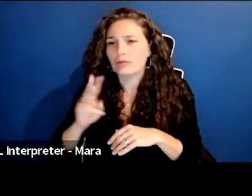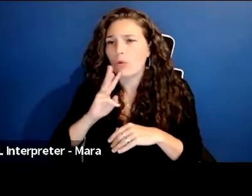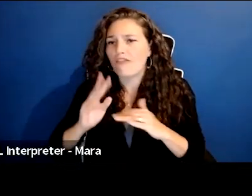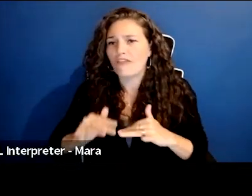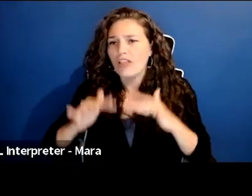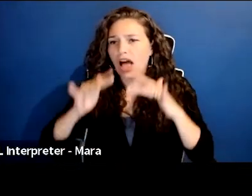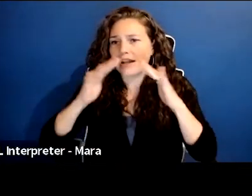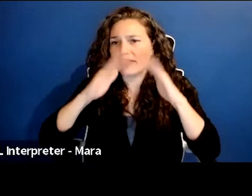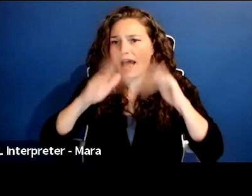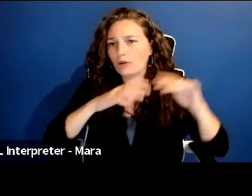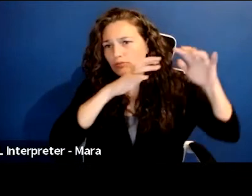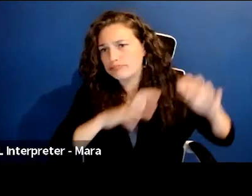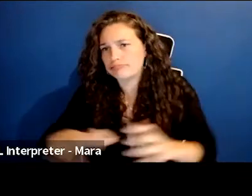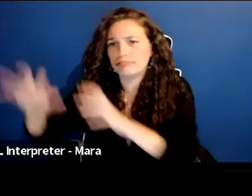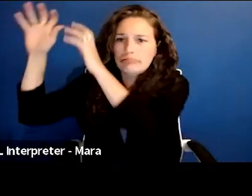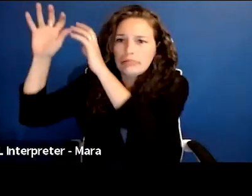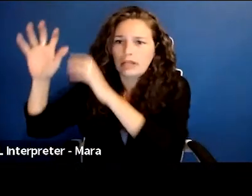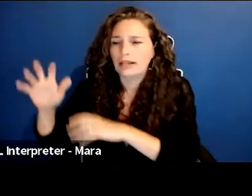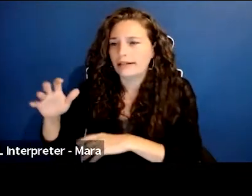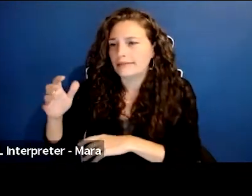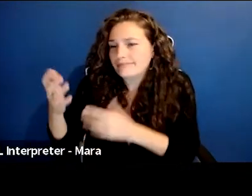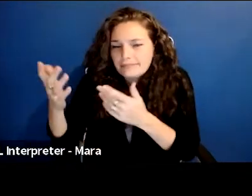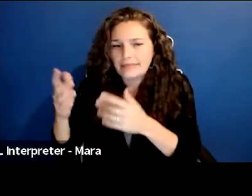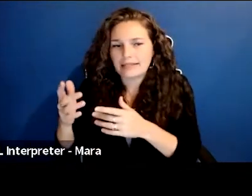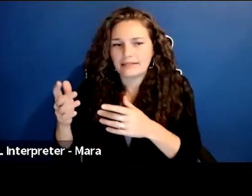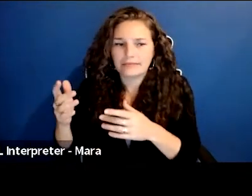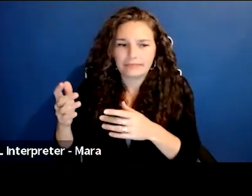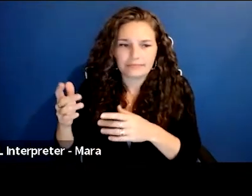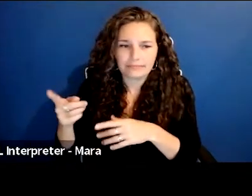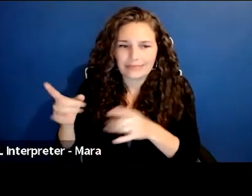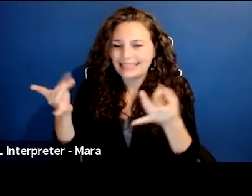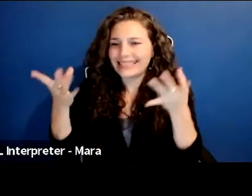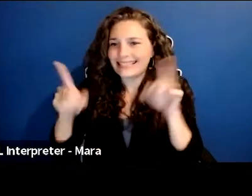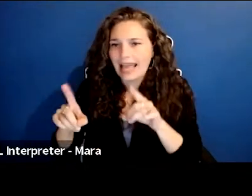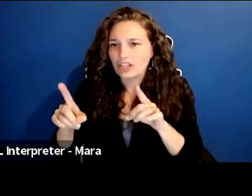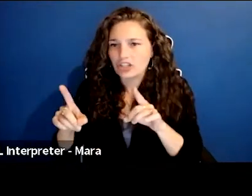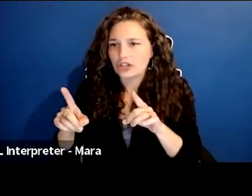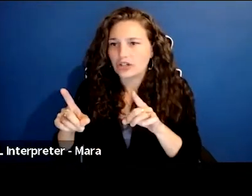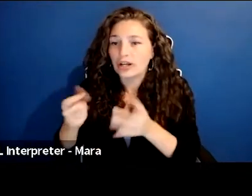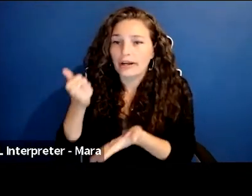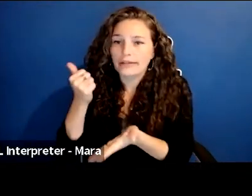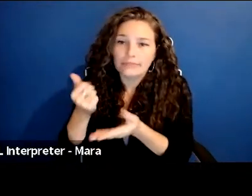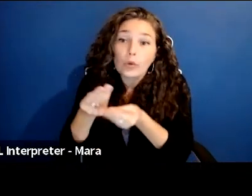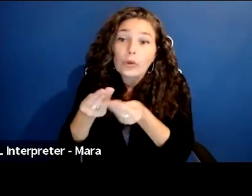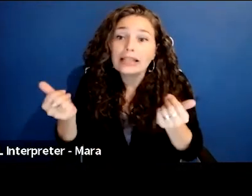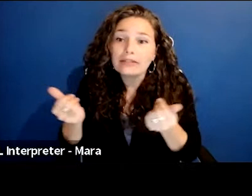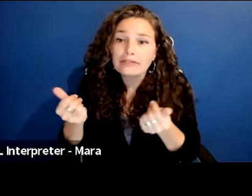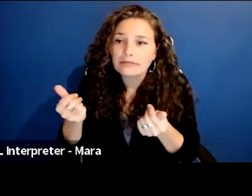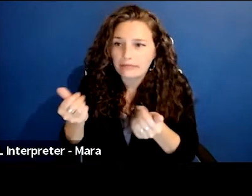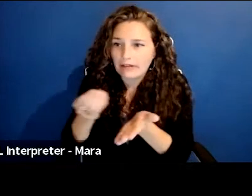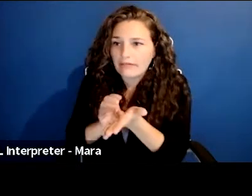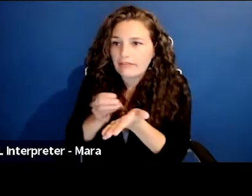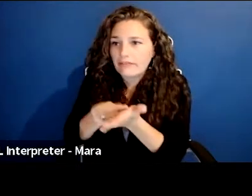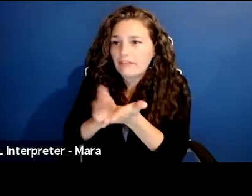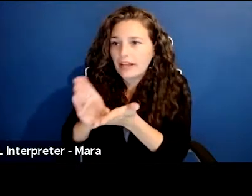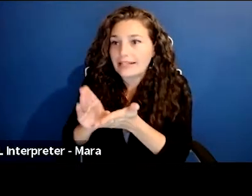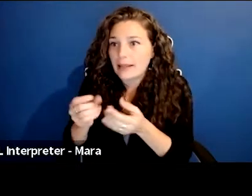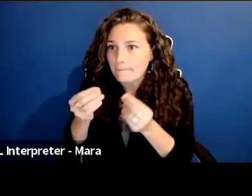this disaster relief fund helps you get immediate assistance to get you housing and those kinds of needs